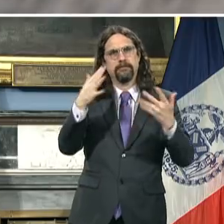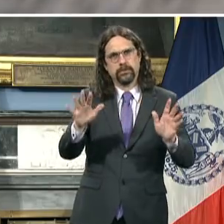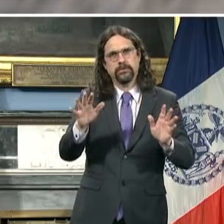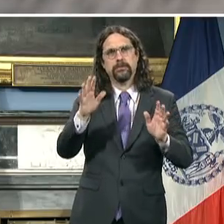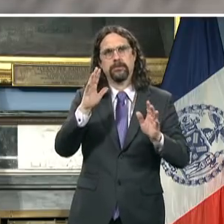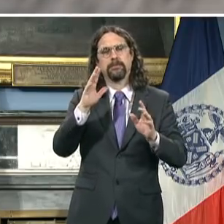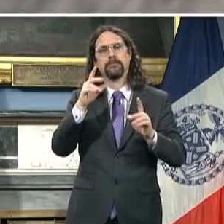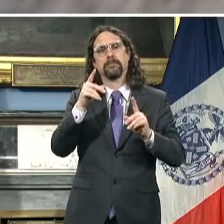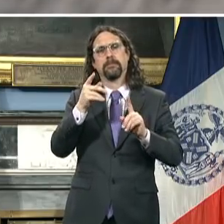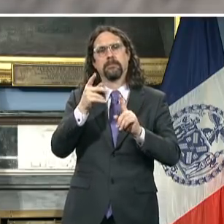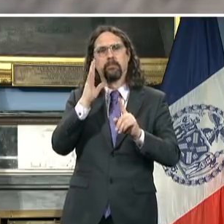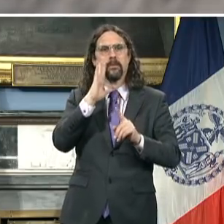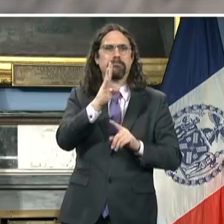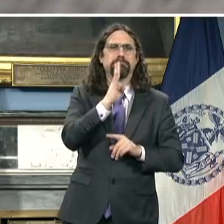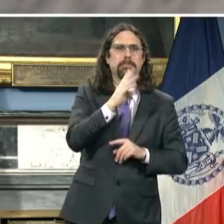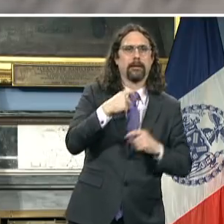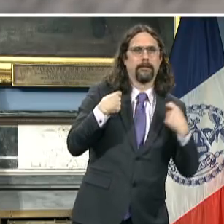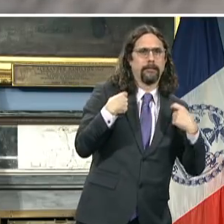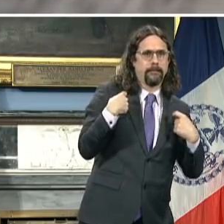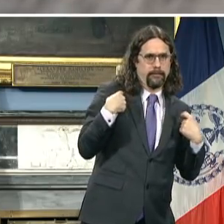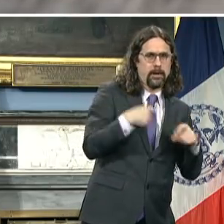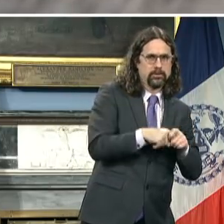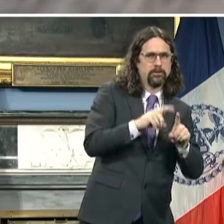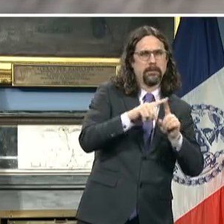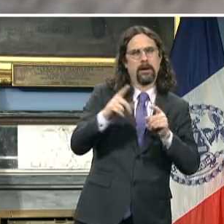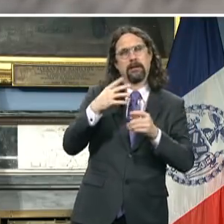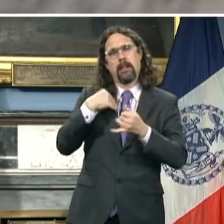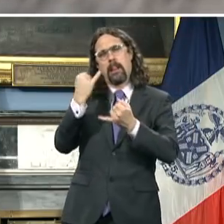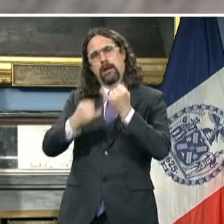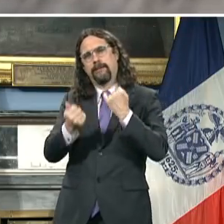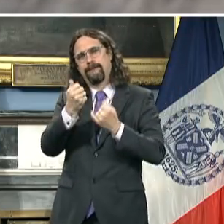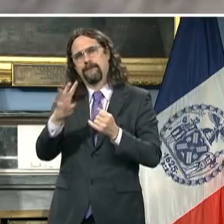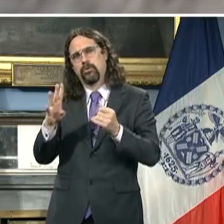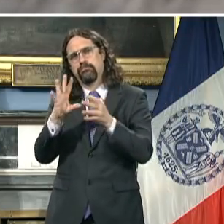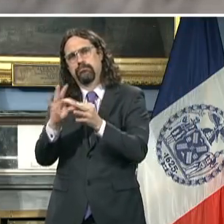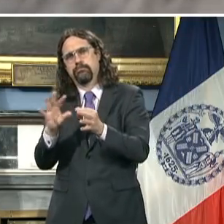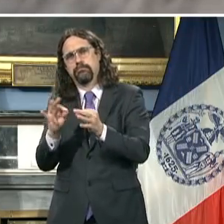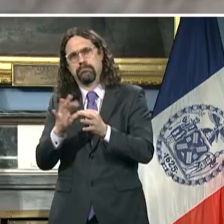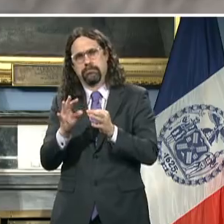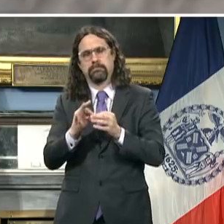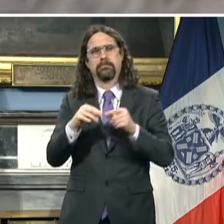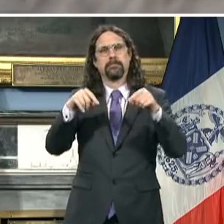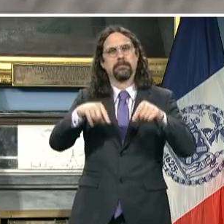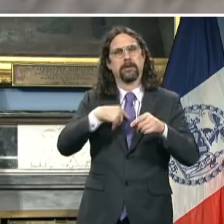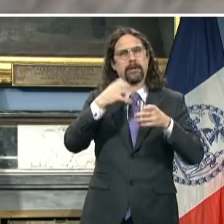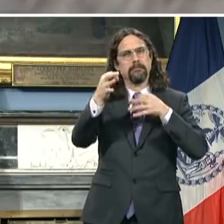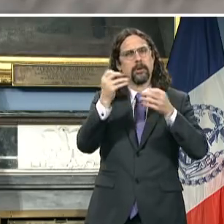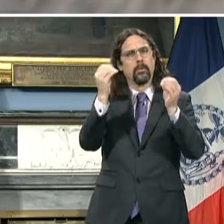NAVY YARD WHO HAVE DONE THIS AMAZING WORK. BUT I WANT TO FINSHITH WI A POINT ABOUT THE OBROYKLN NAVY